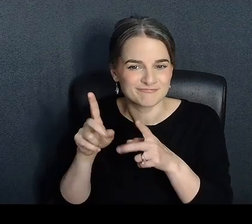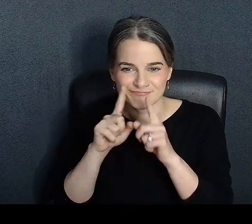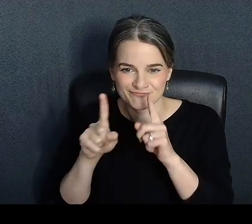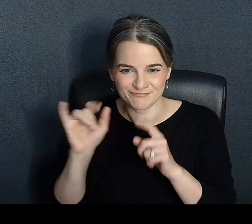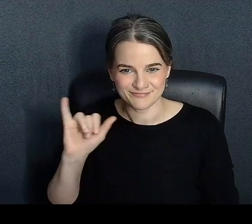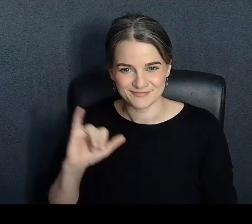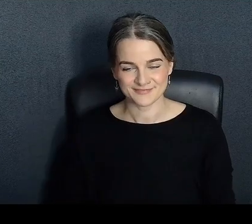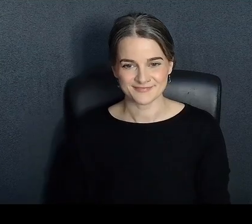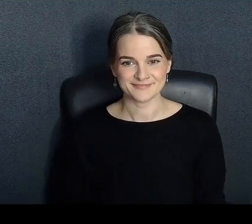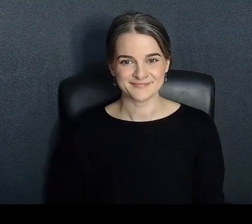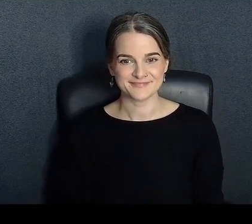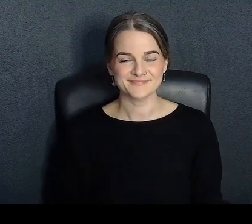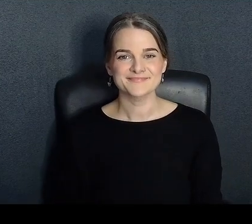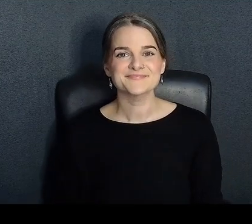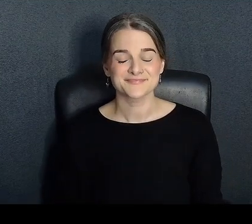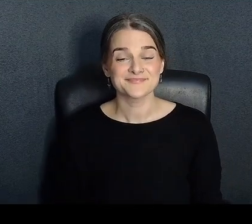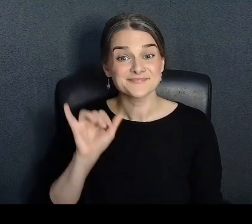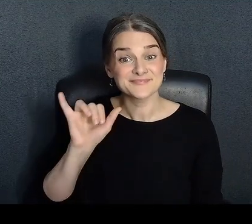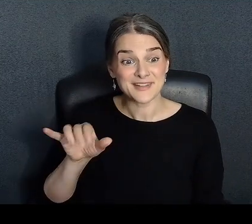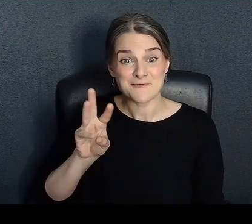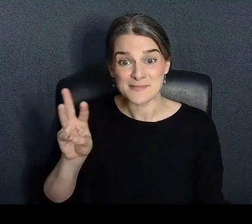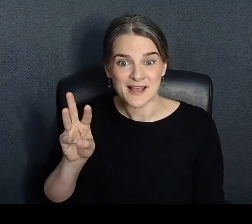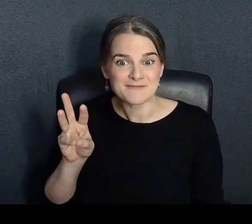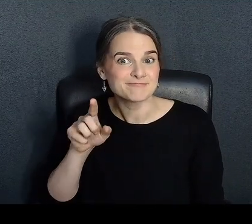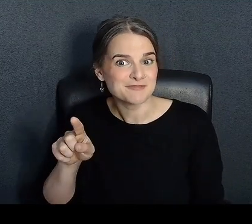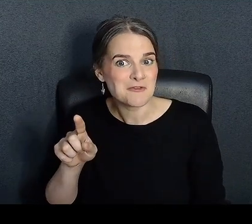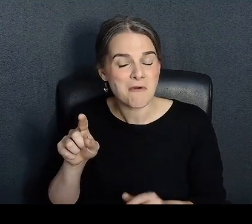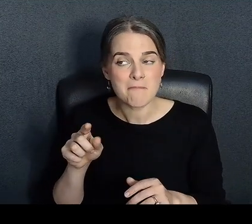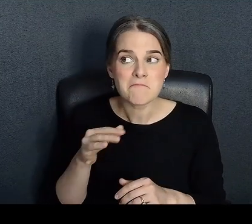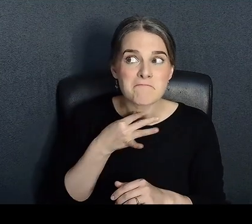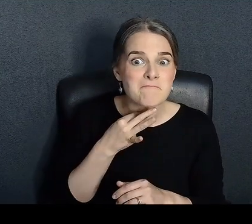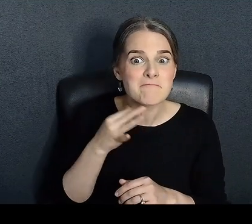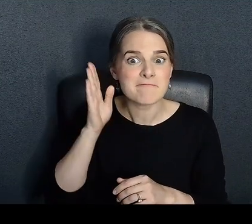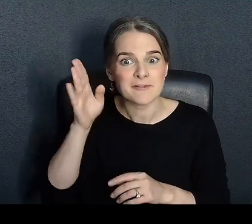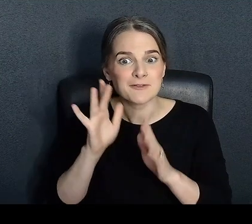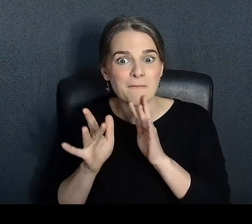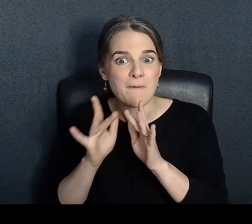That website is also where you can register for future webinars.